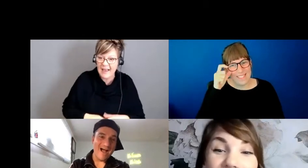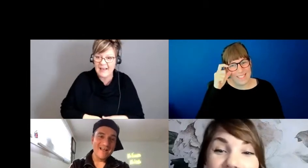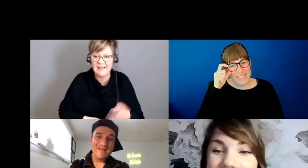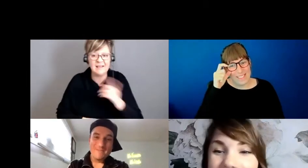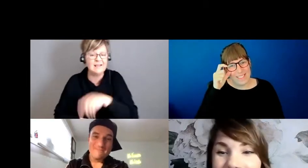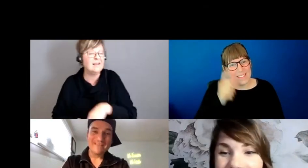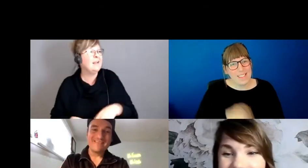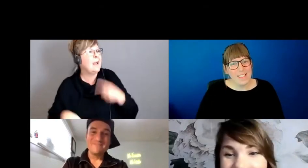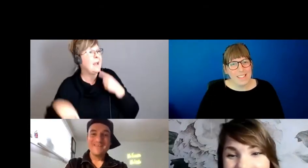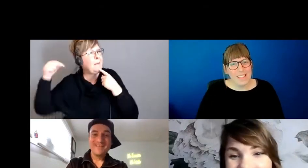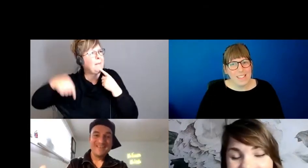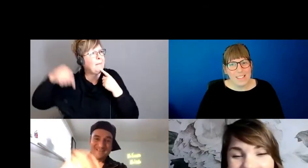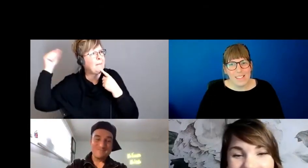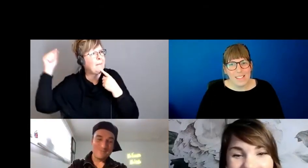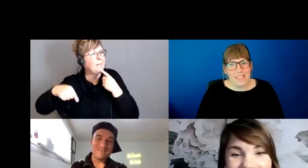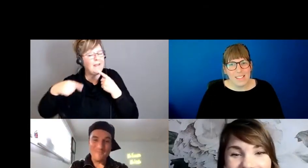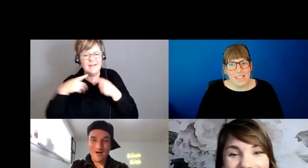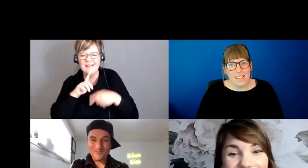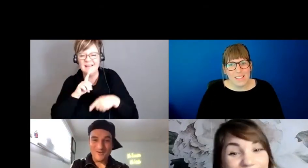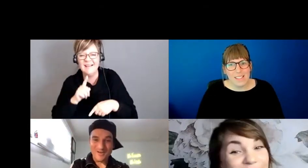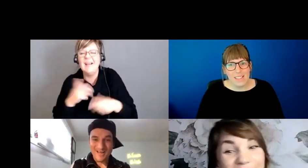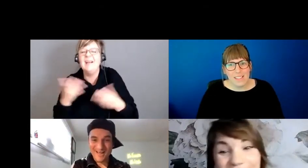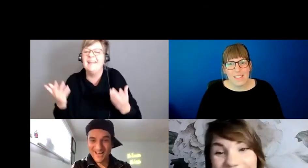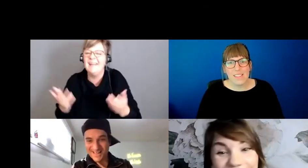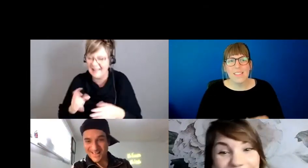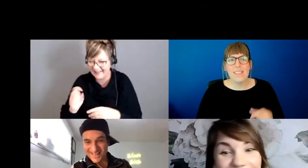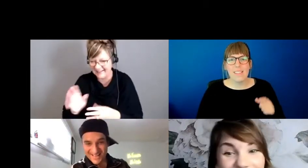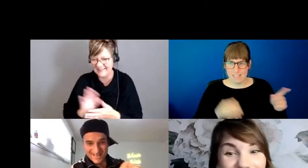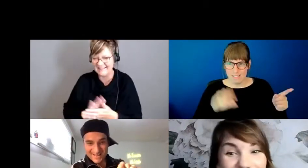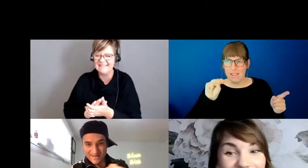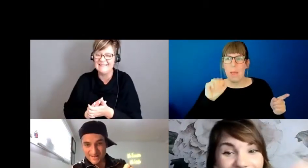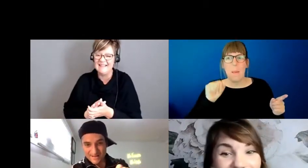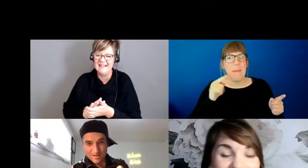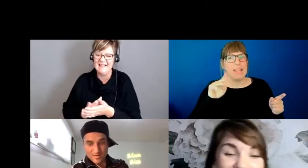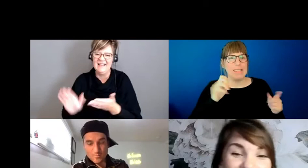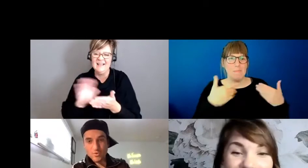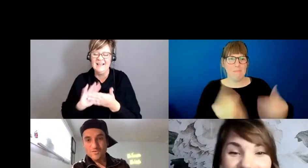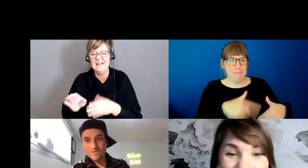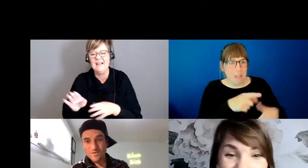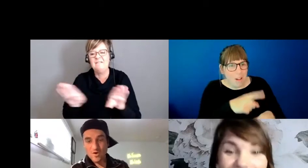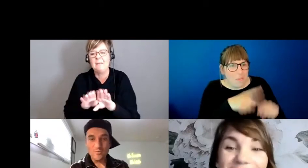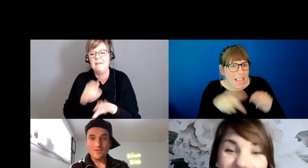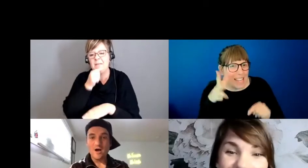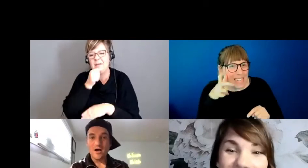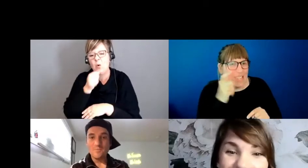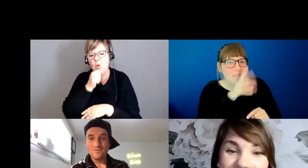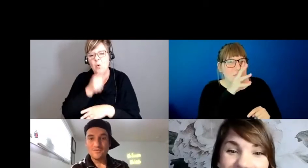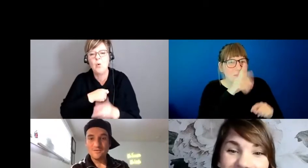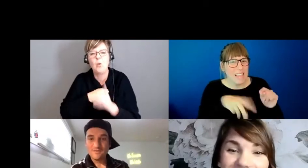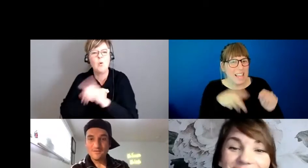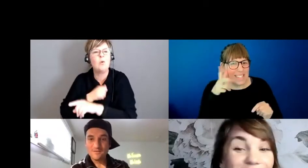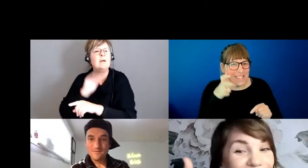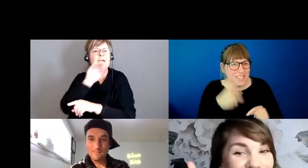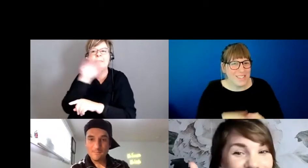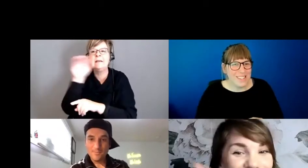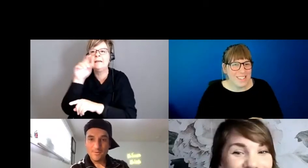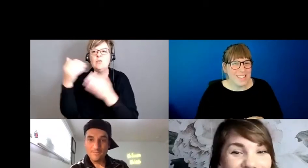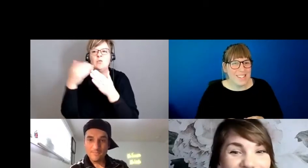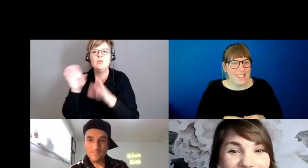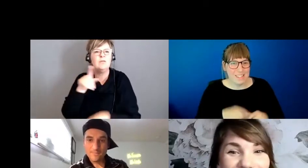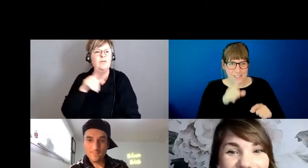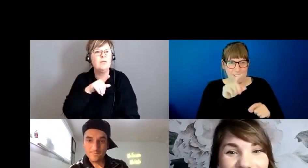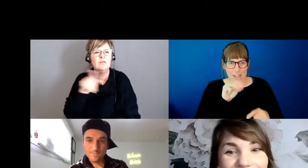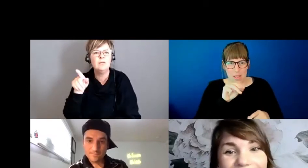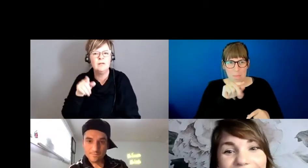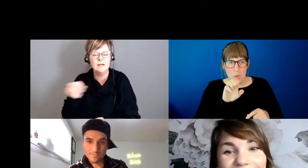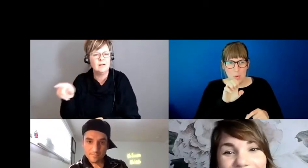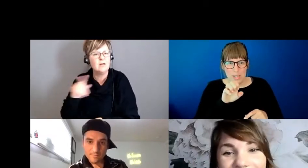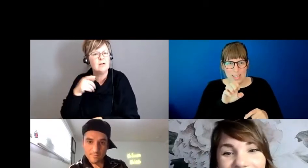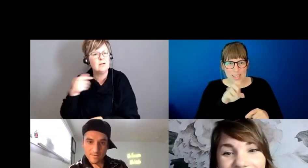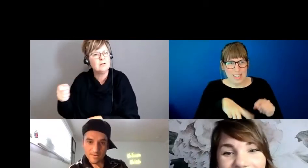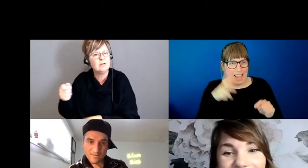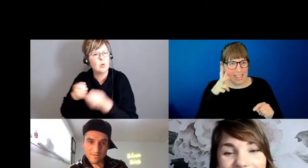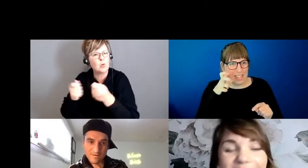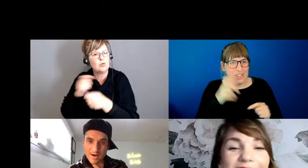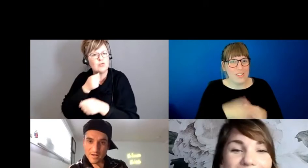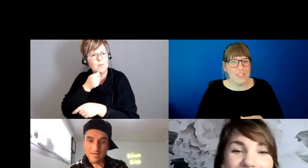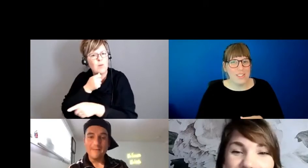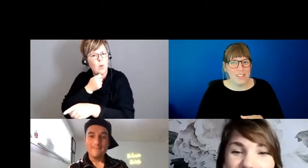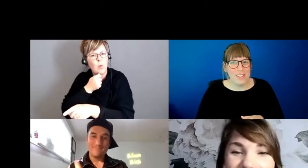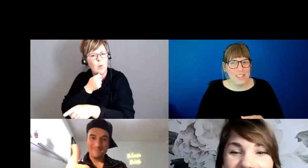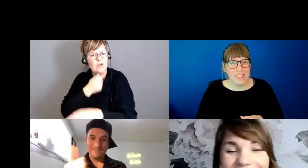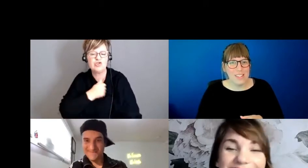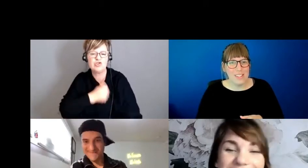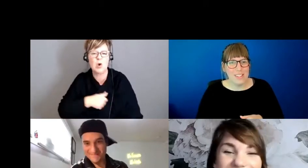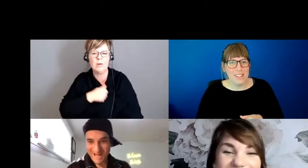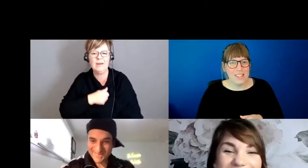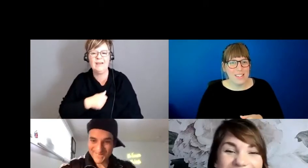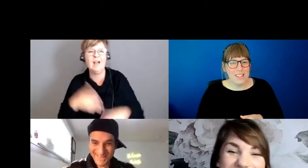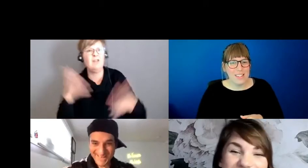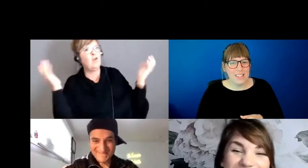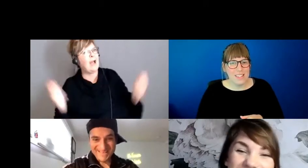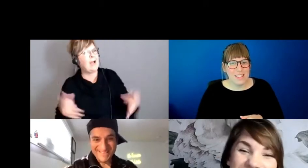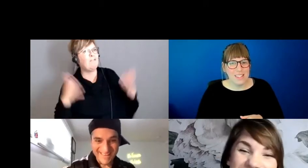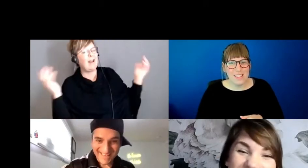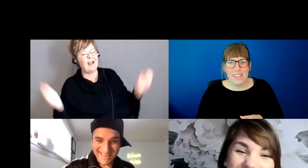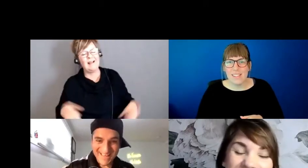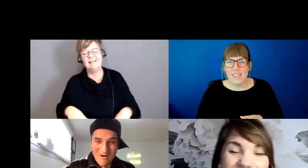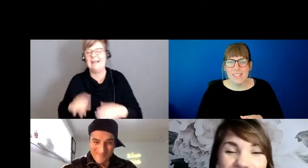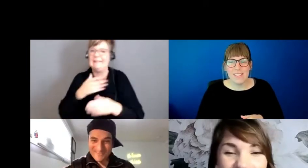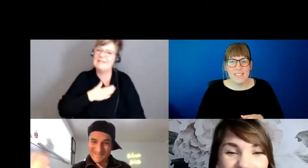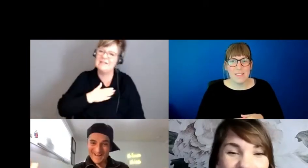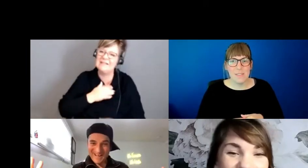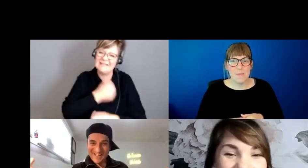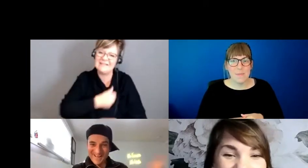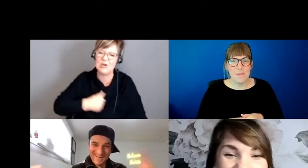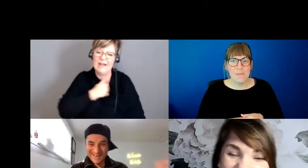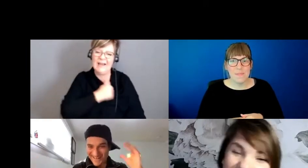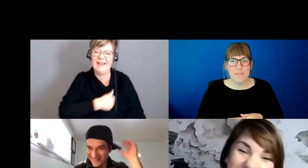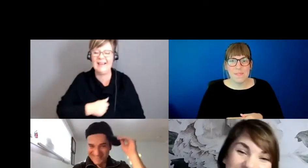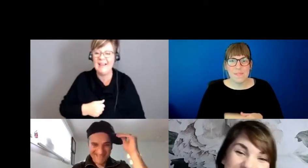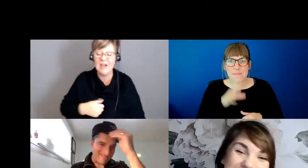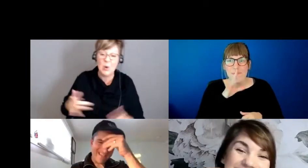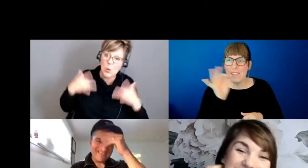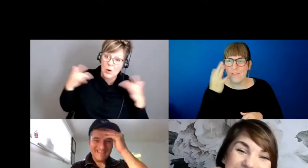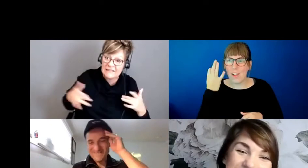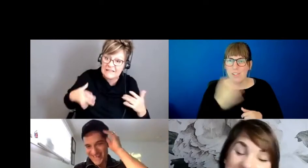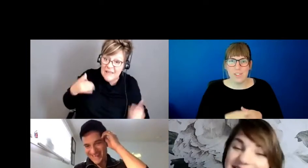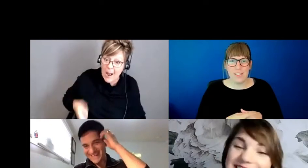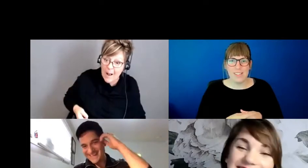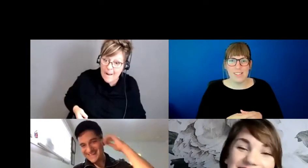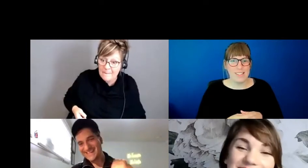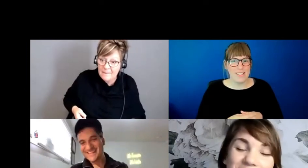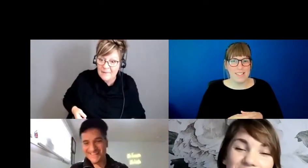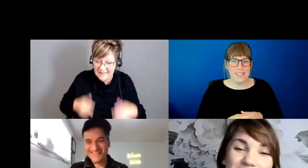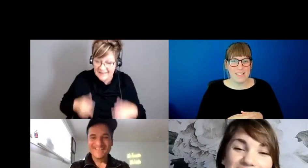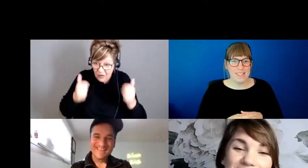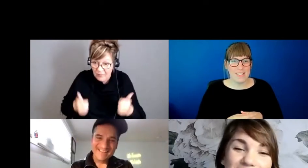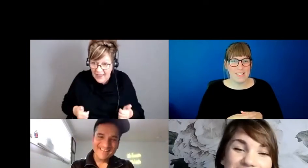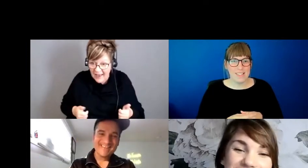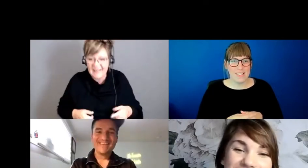MAXIME, YOU ARE ON MUTE. MAXIME, YOU NEED TO UNMUTE. >> Maxime: THANK YOU. >> Luca: